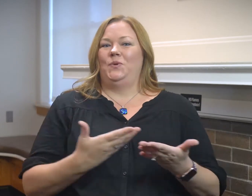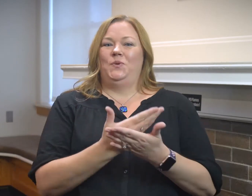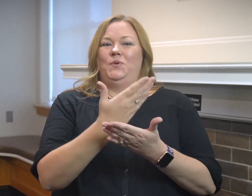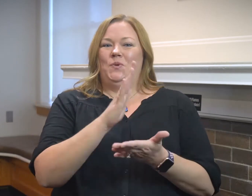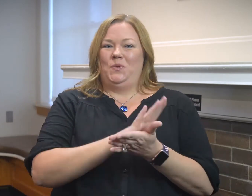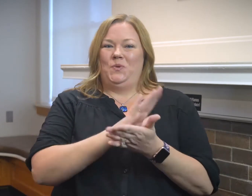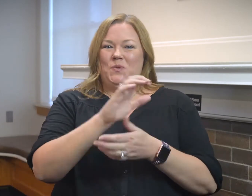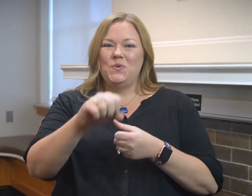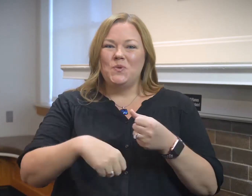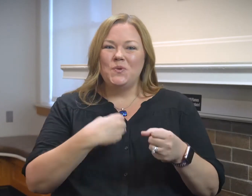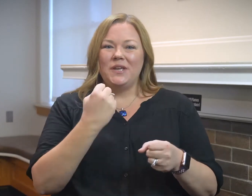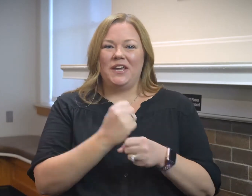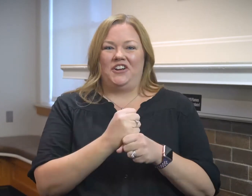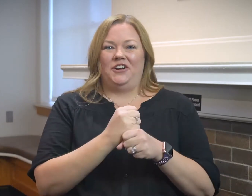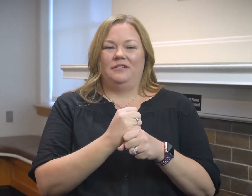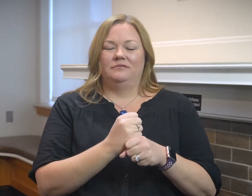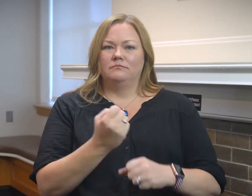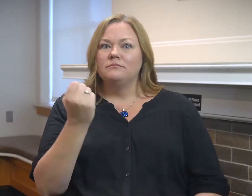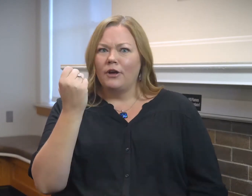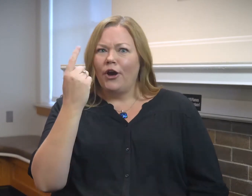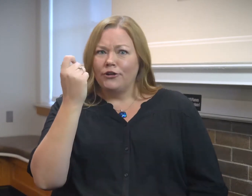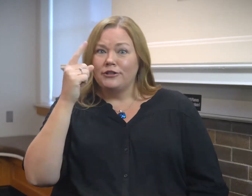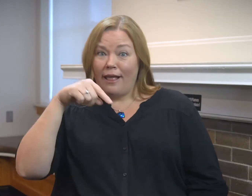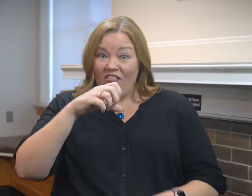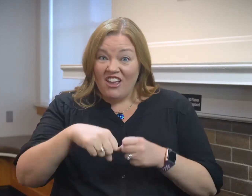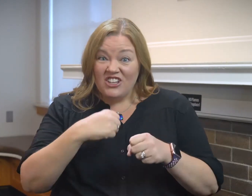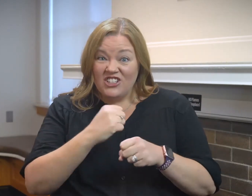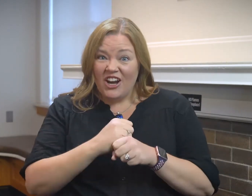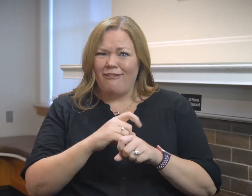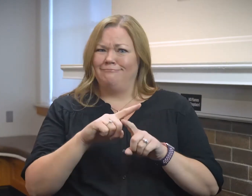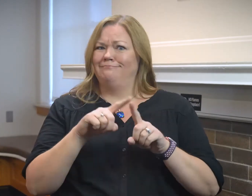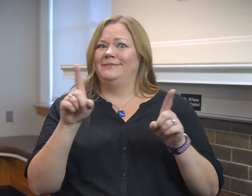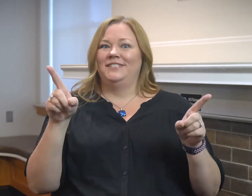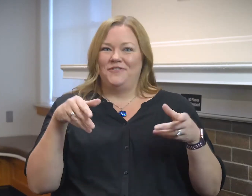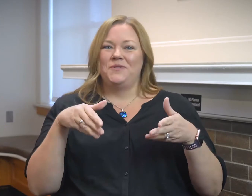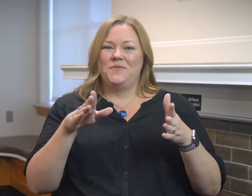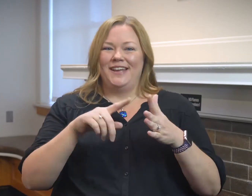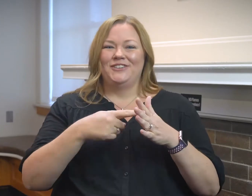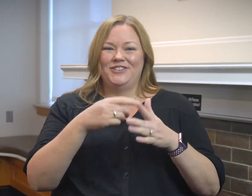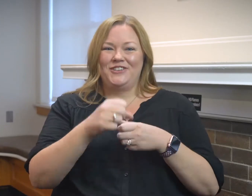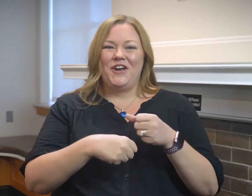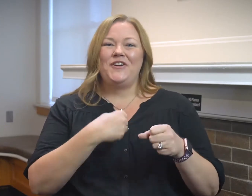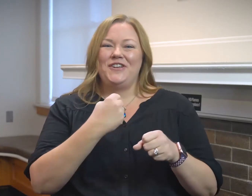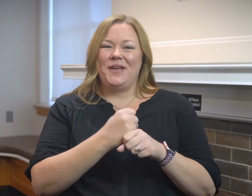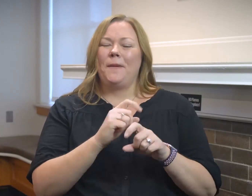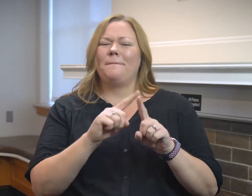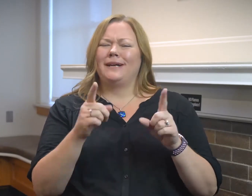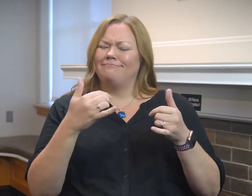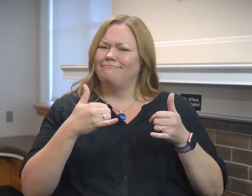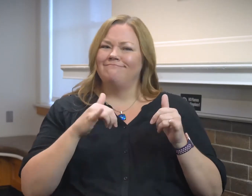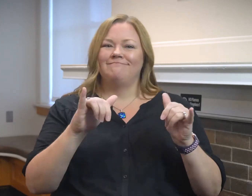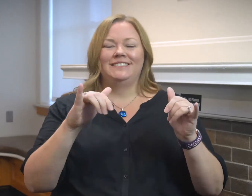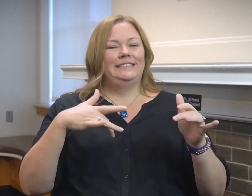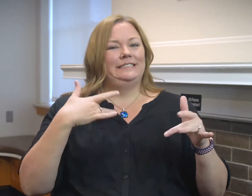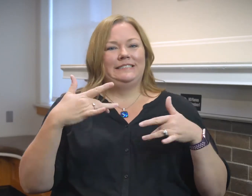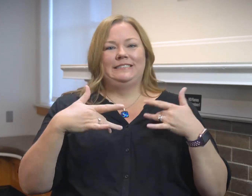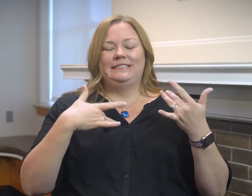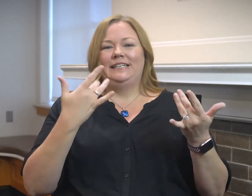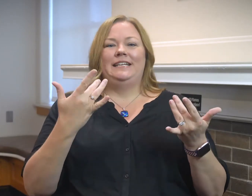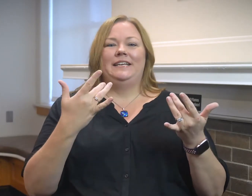E.C. staff are excited for the new school year this year. Understand this year is a different way to start the school year,